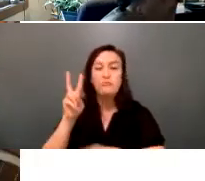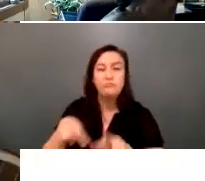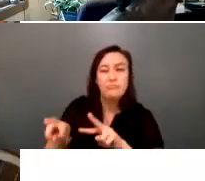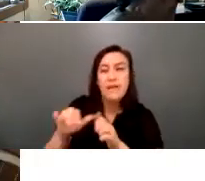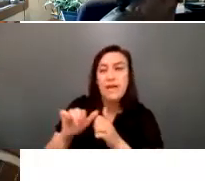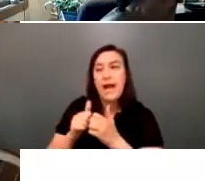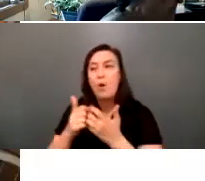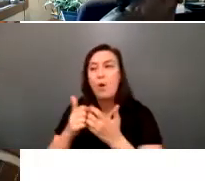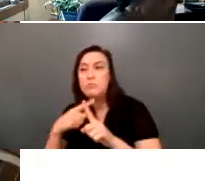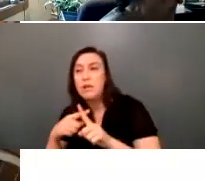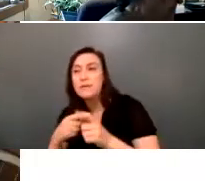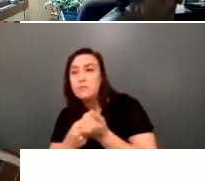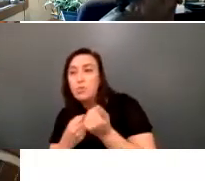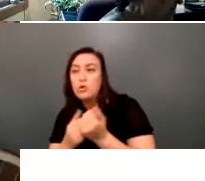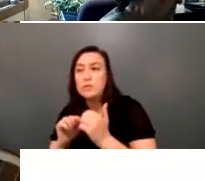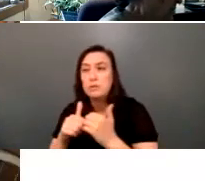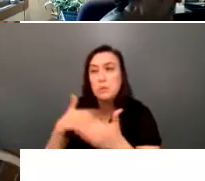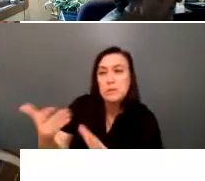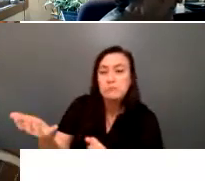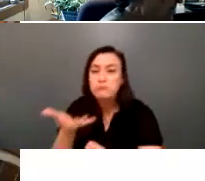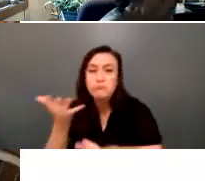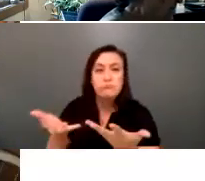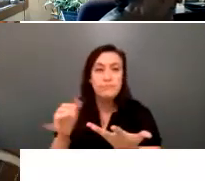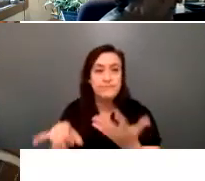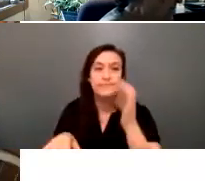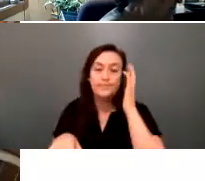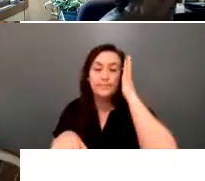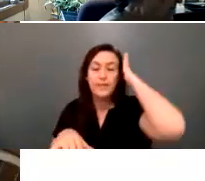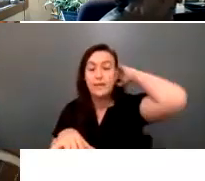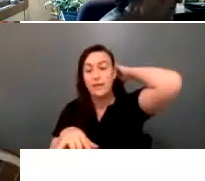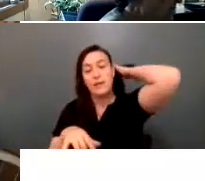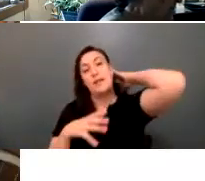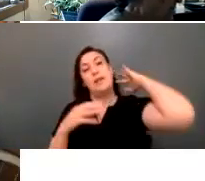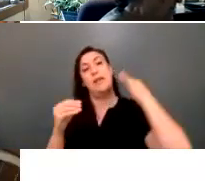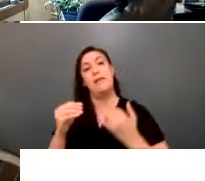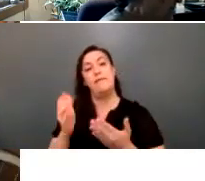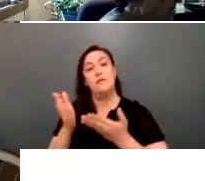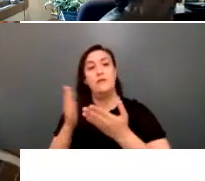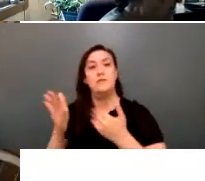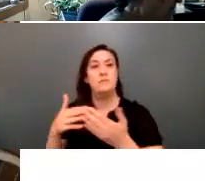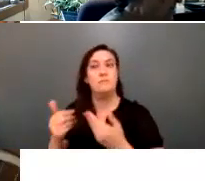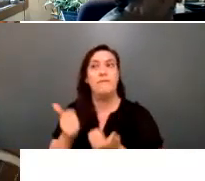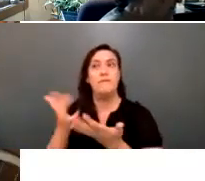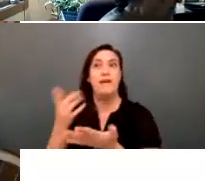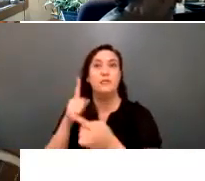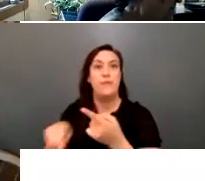and reveal how are the positive supports going and the services that the provider is providing. So positive supports strategies